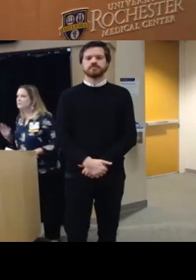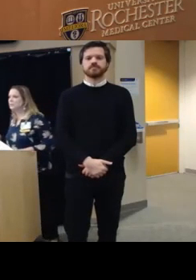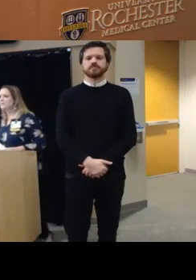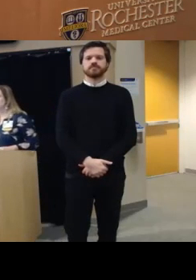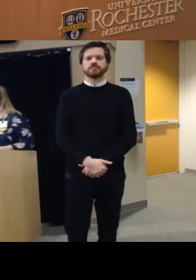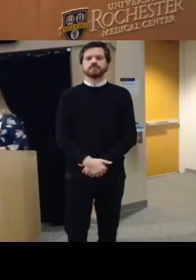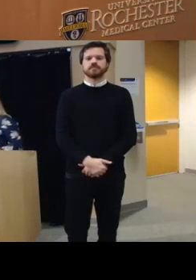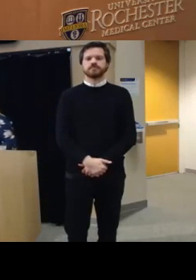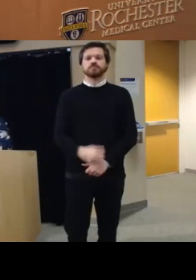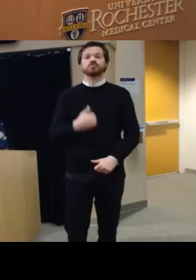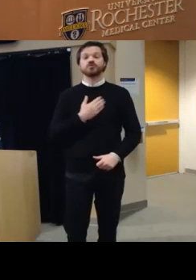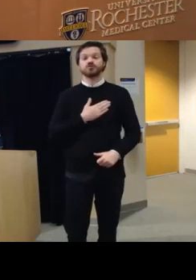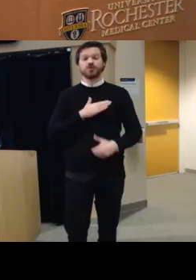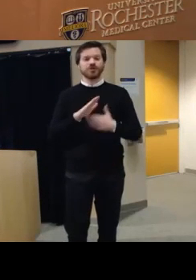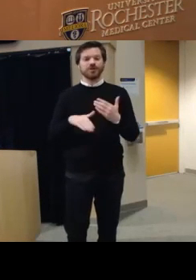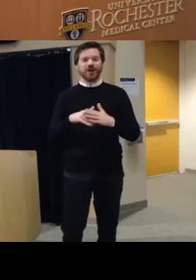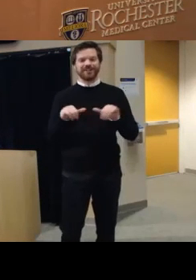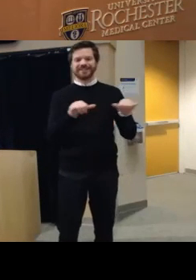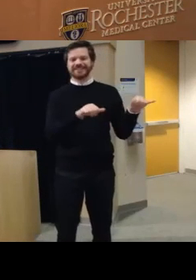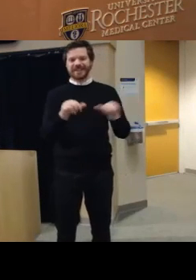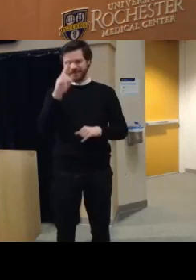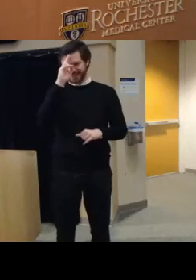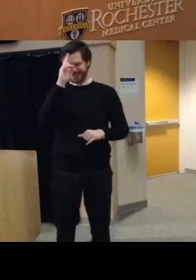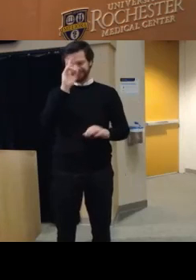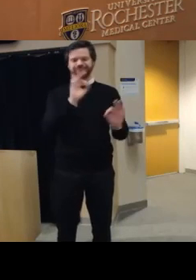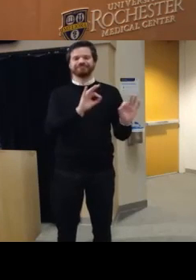we're enjoying that we're all the same height so this is working out this is working out really